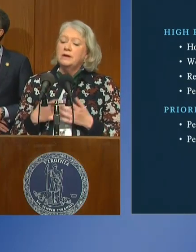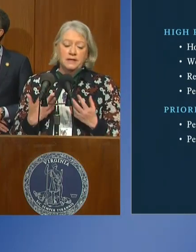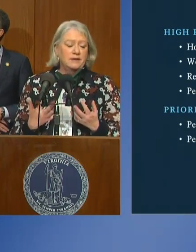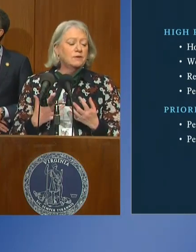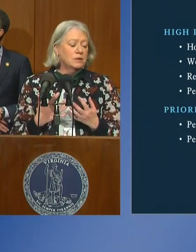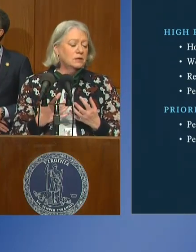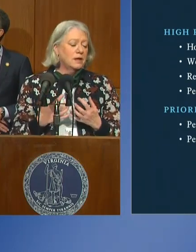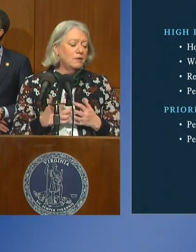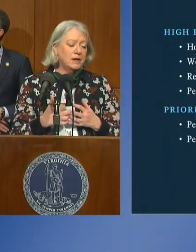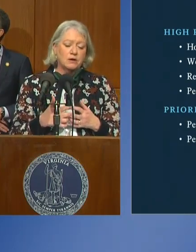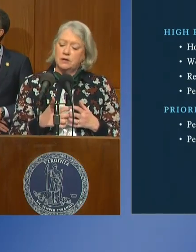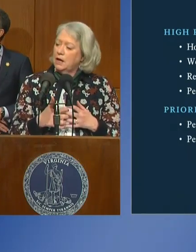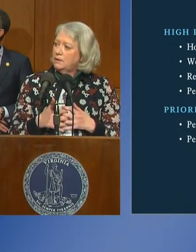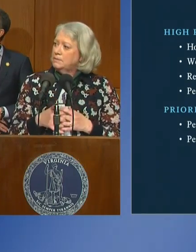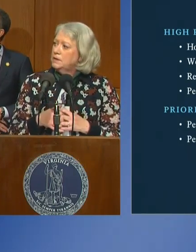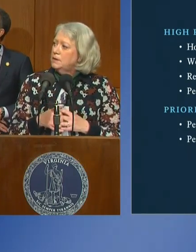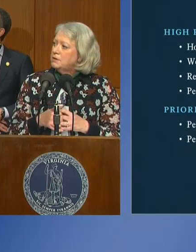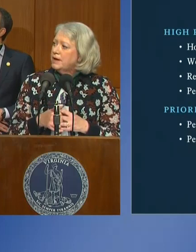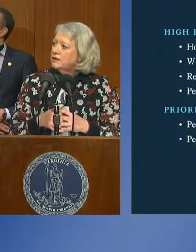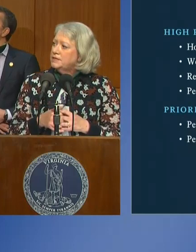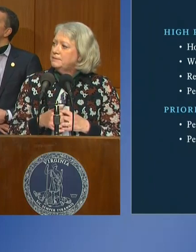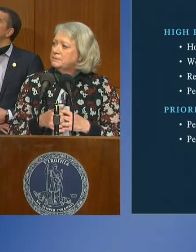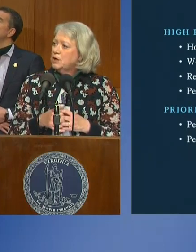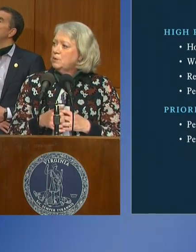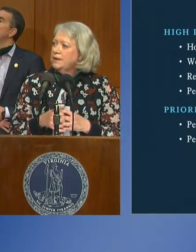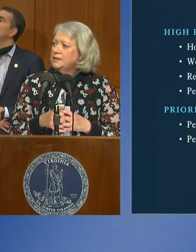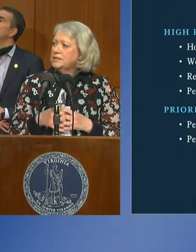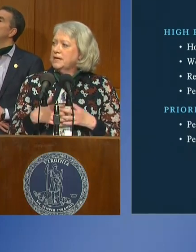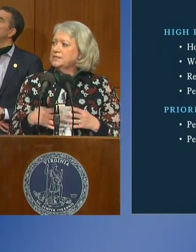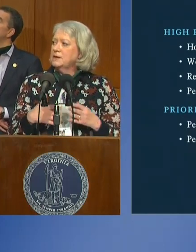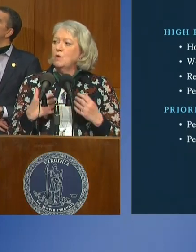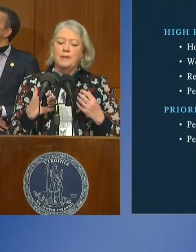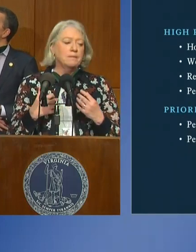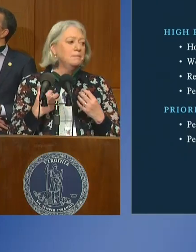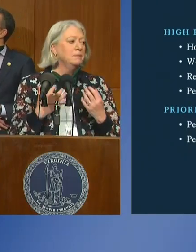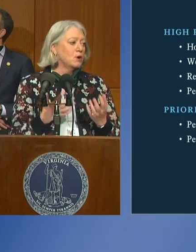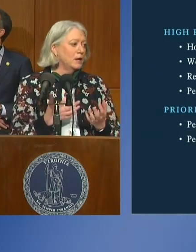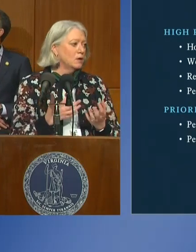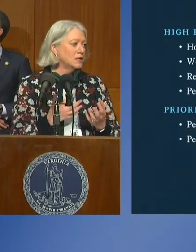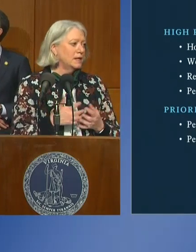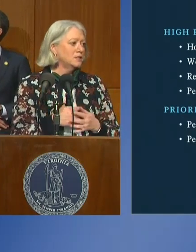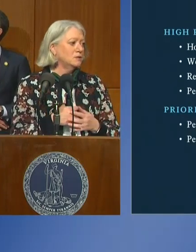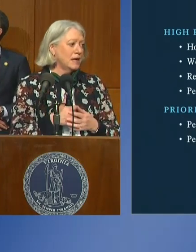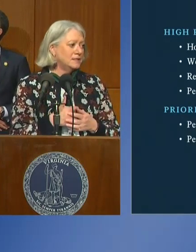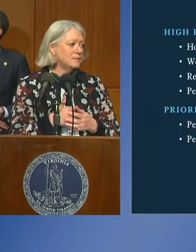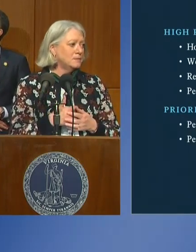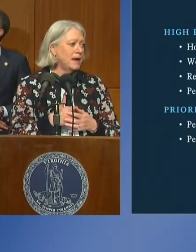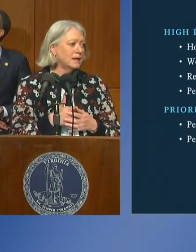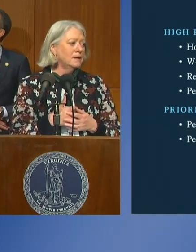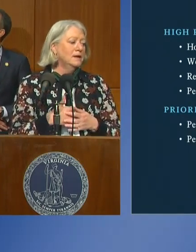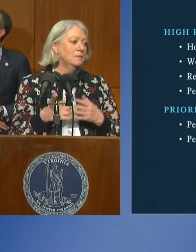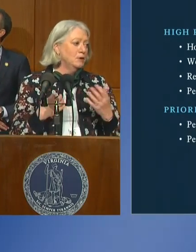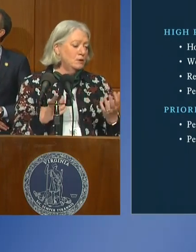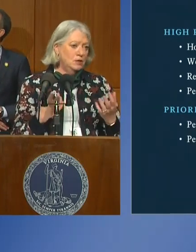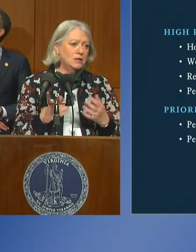ACROSS THE STATE TO TEST ANYBODY IS SYMPTOMATIC- OR- IF A- HEALTH CARE- PROVIDER DEEMS